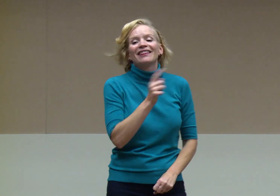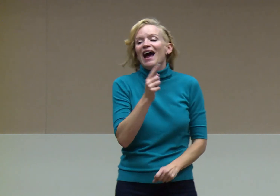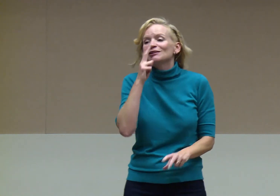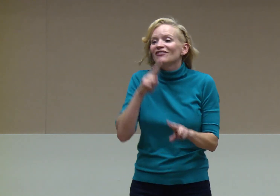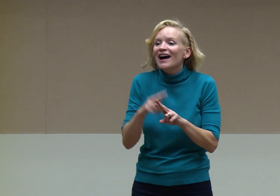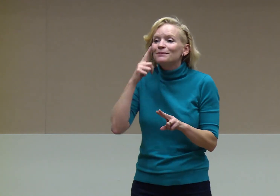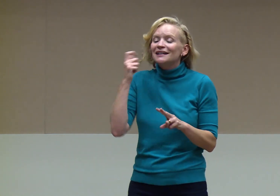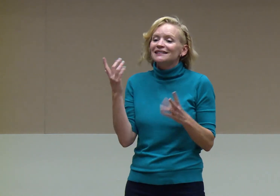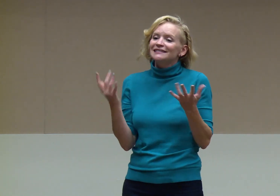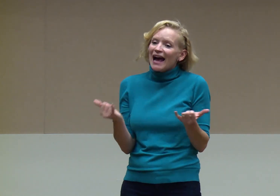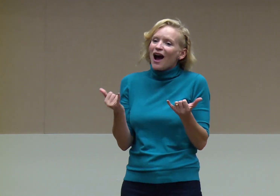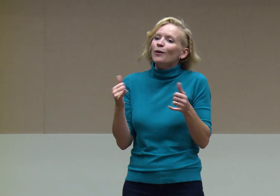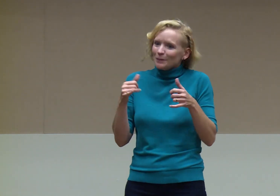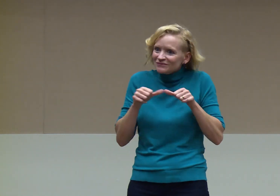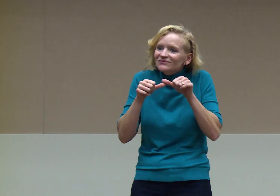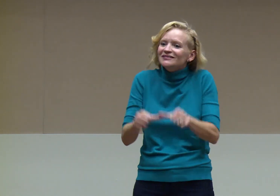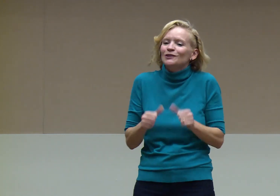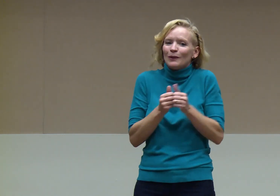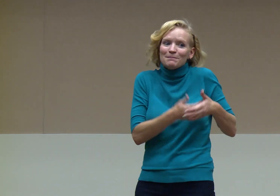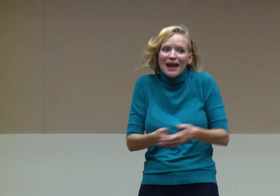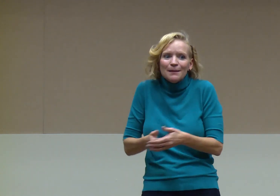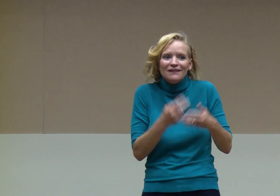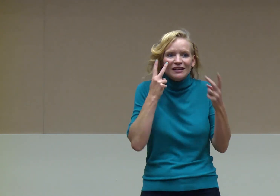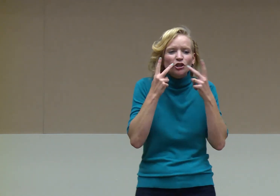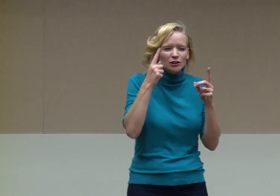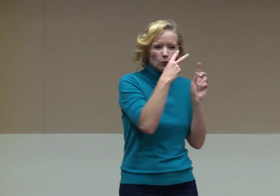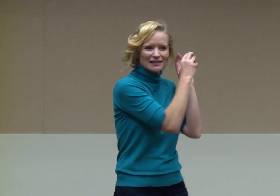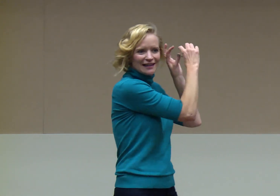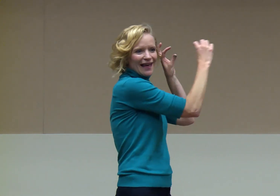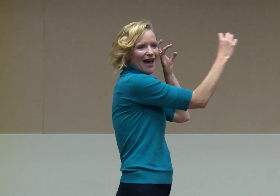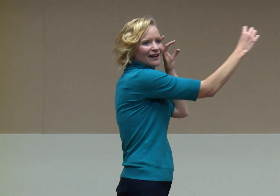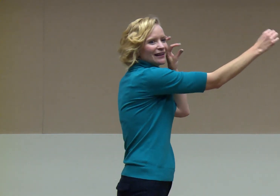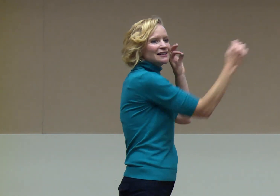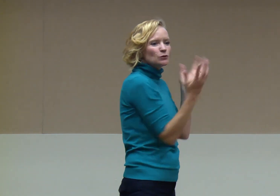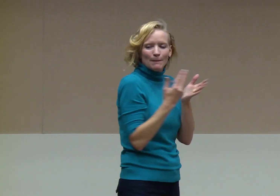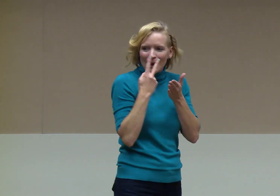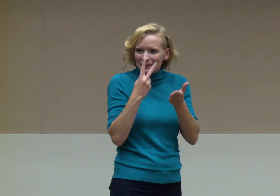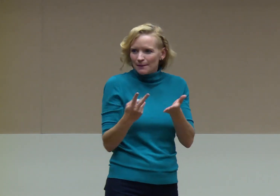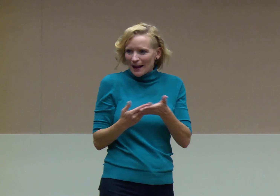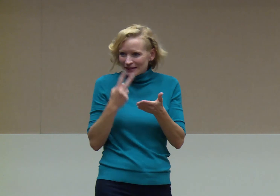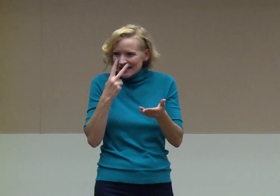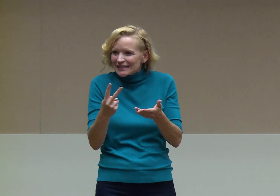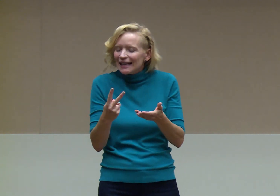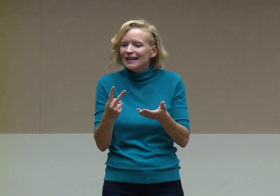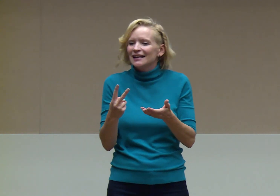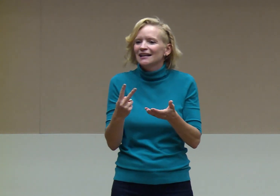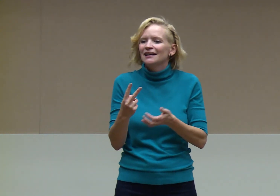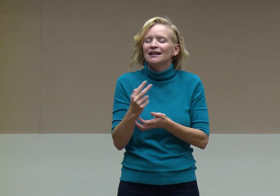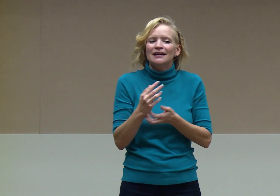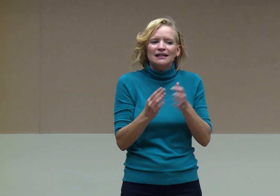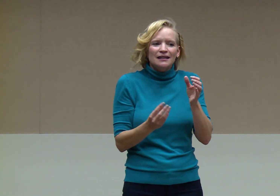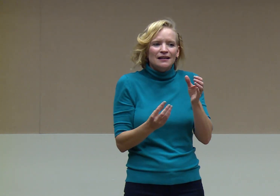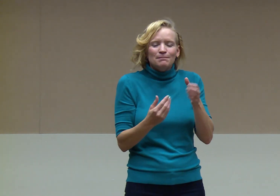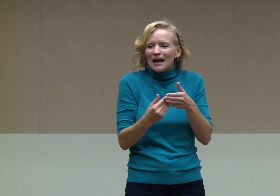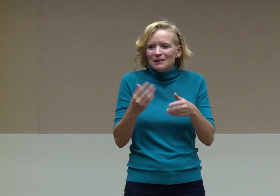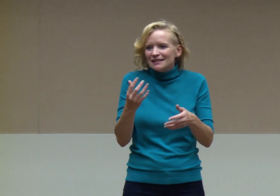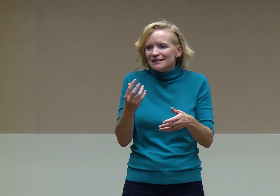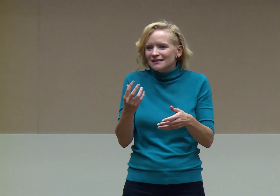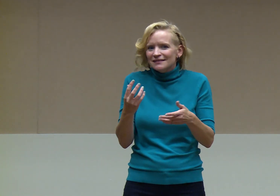And it was fun because now I was able to work with babies. And you see this set of slides up here with vision development.